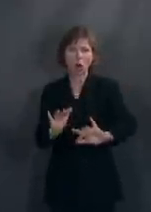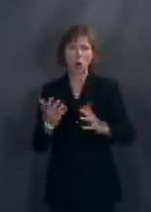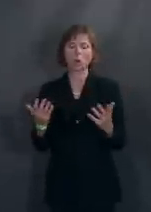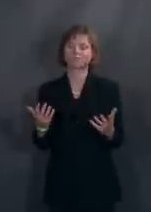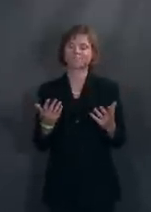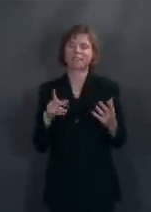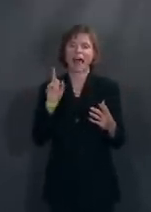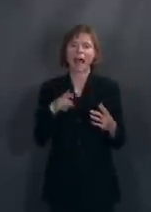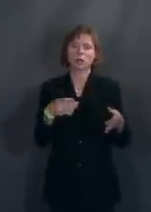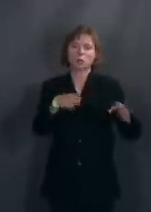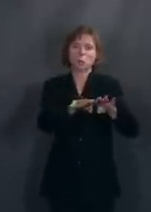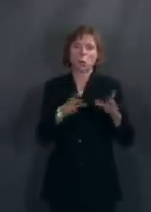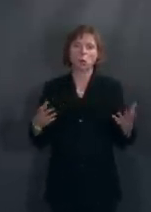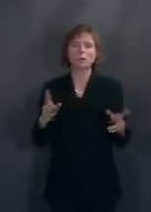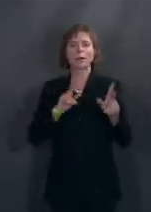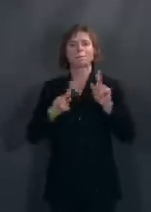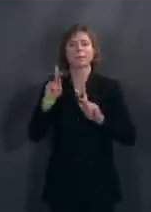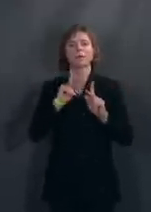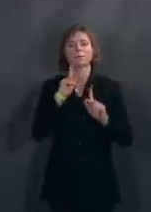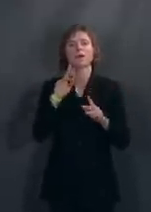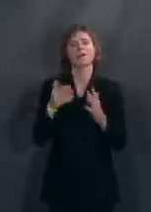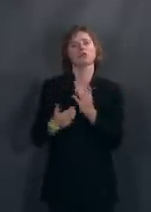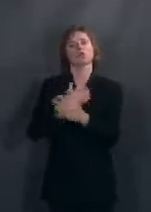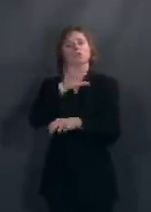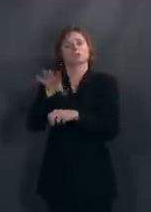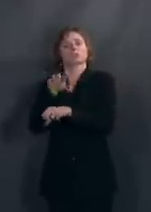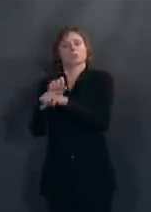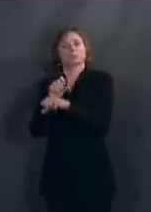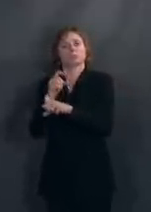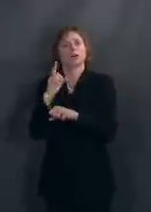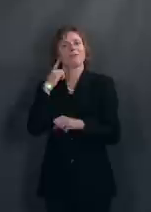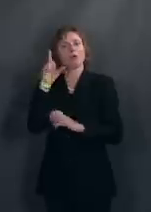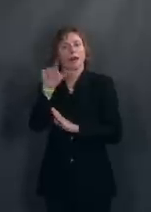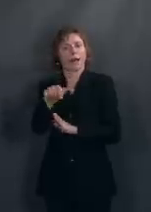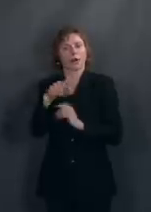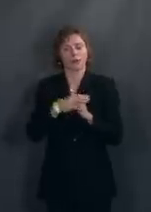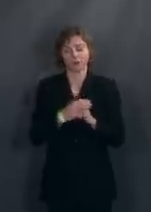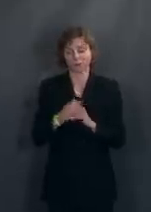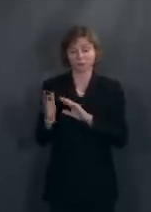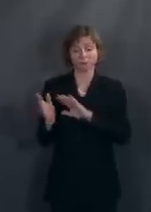and people are being rescheduled for later in the week. On FEMA, the President --